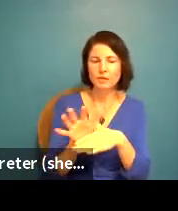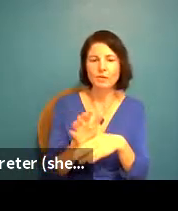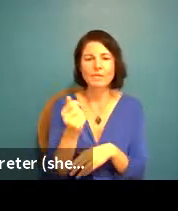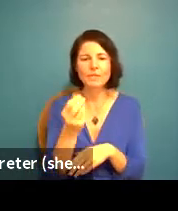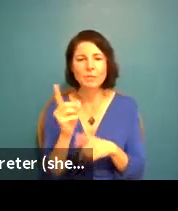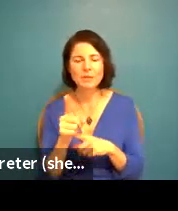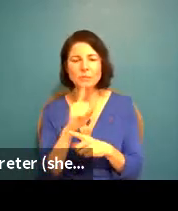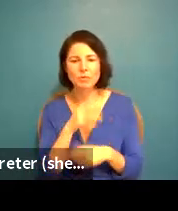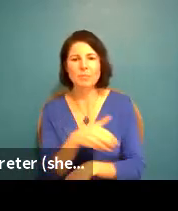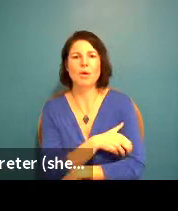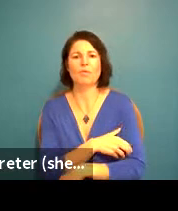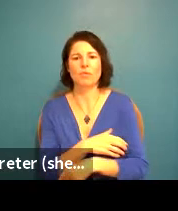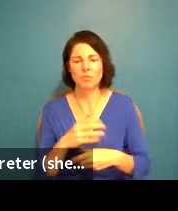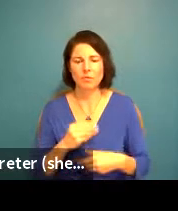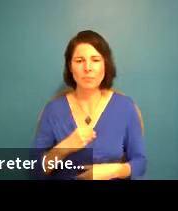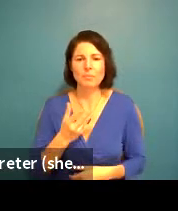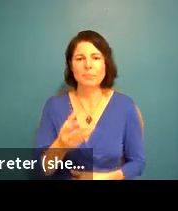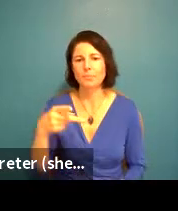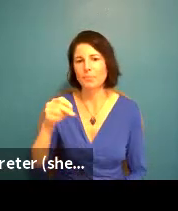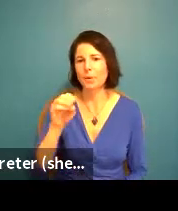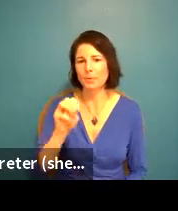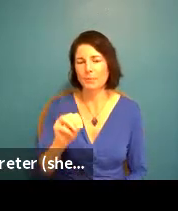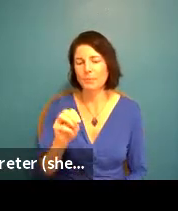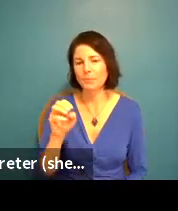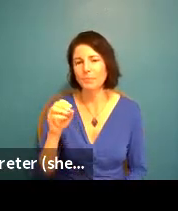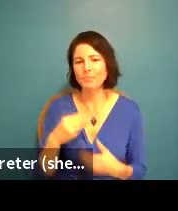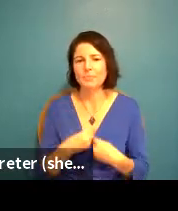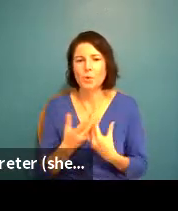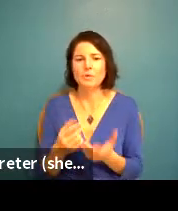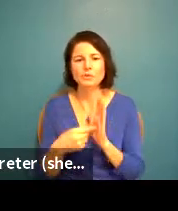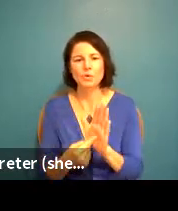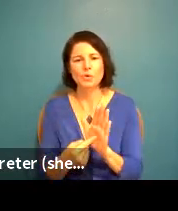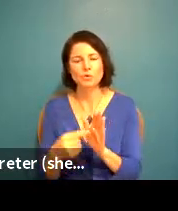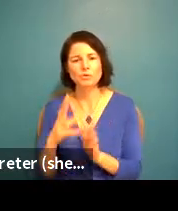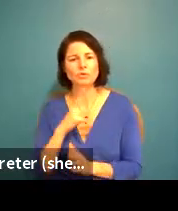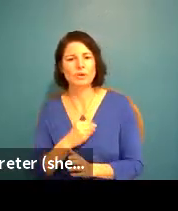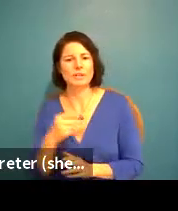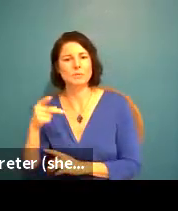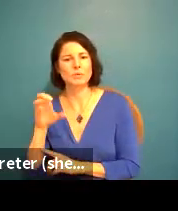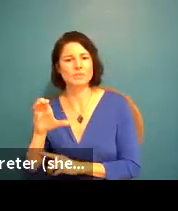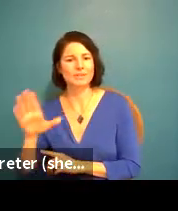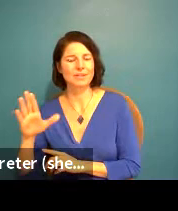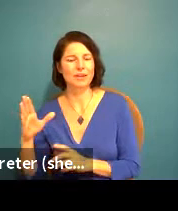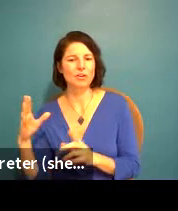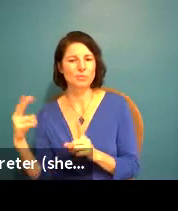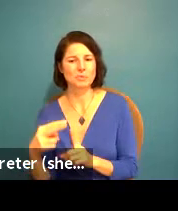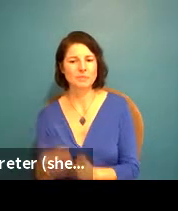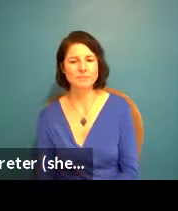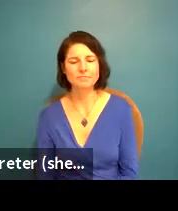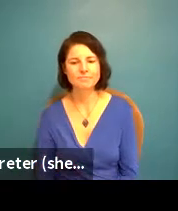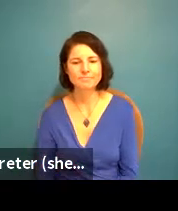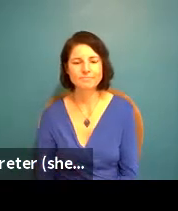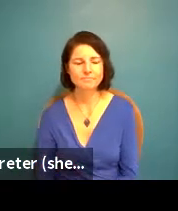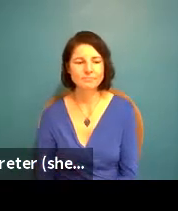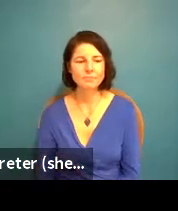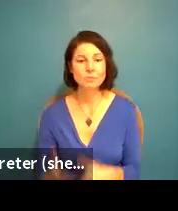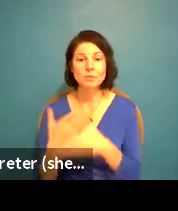powerful poem that really captures the perspective of a trans person of color. So, let me share that real quick.